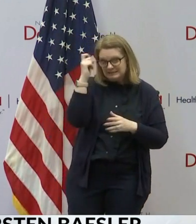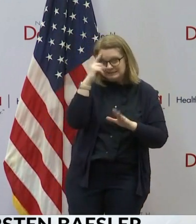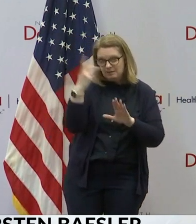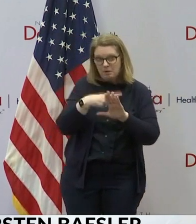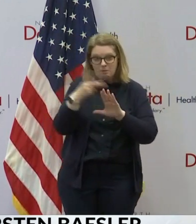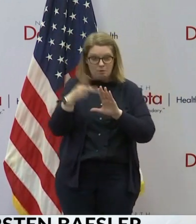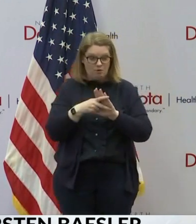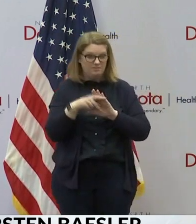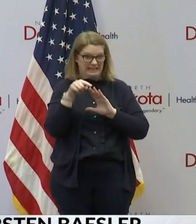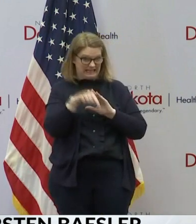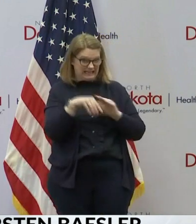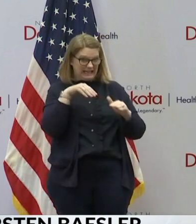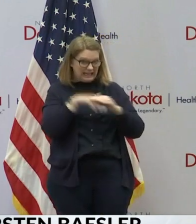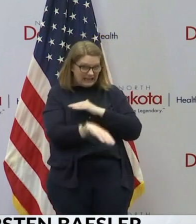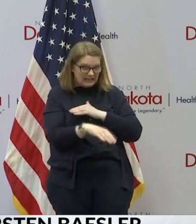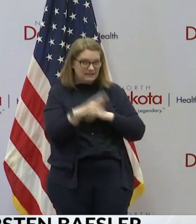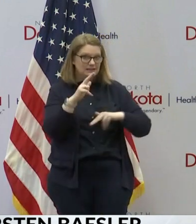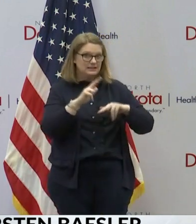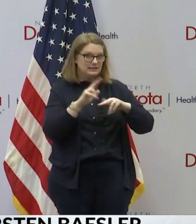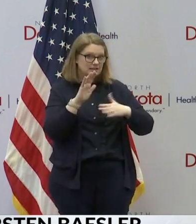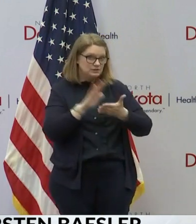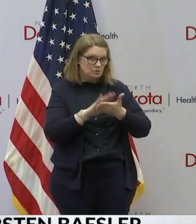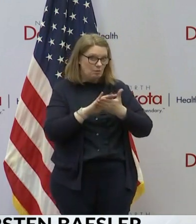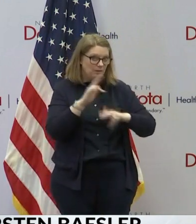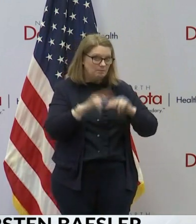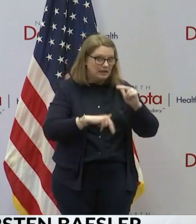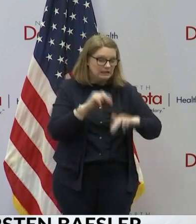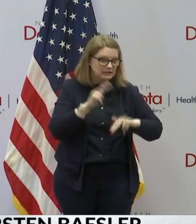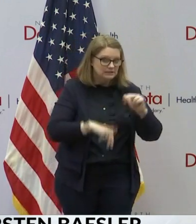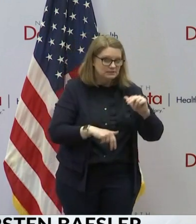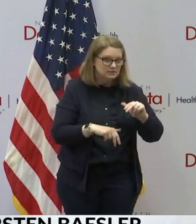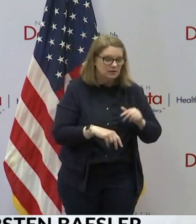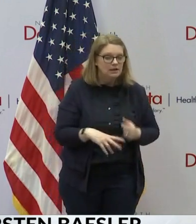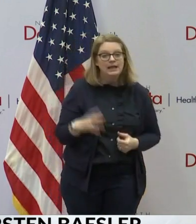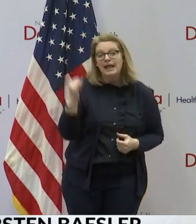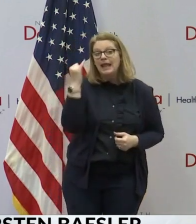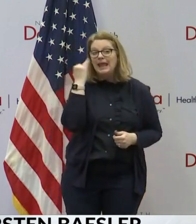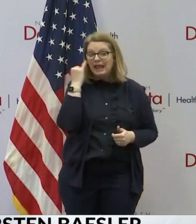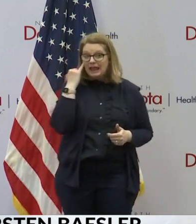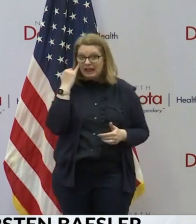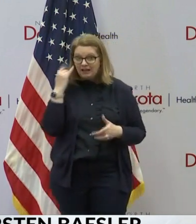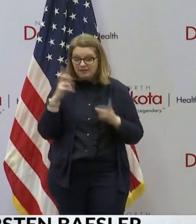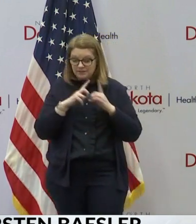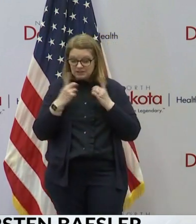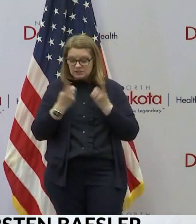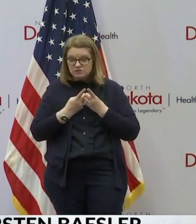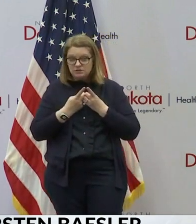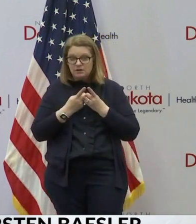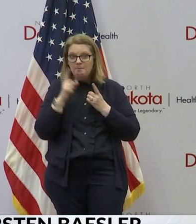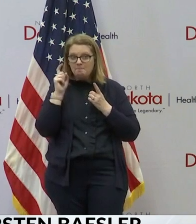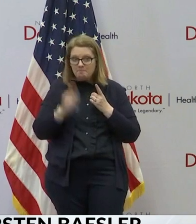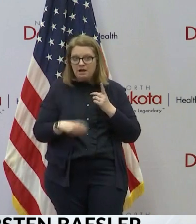SUPERINTENDENTS, PUBLIC AND NON-PUBLIC SCHOOL FACILITIES MAY OFFER ONSITE SUMMER PROGRAMS AS